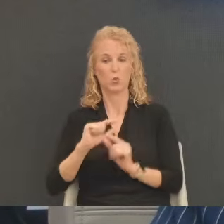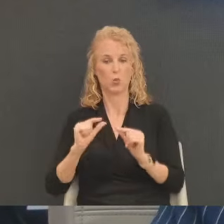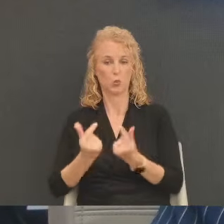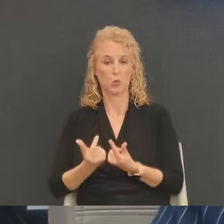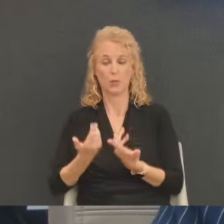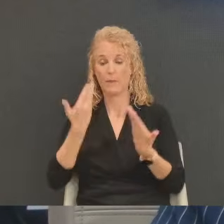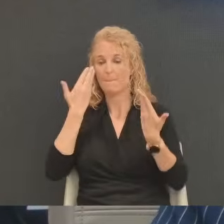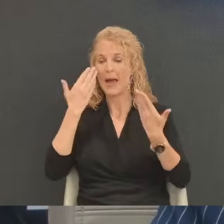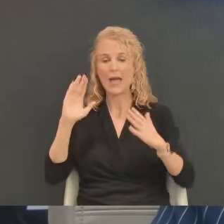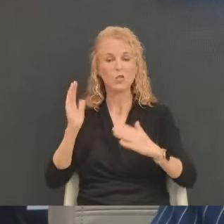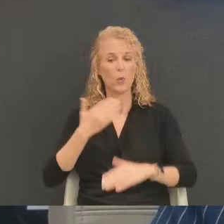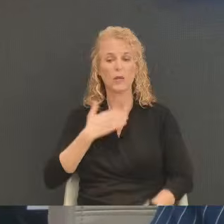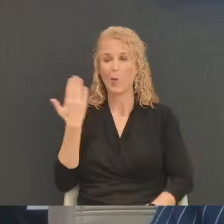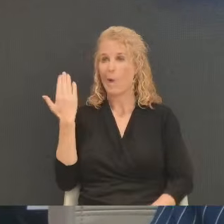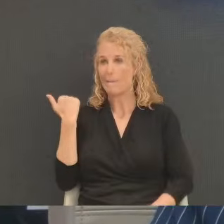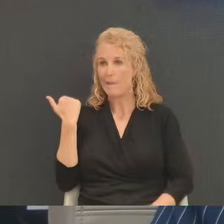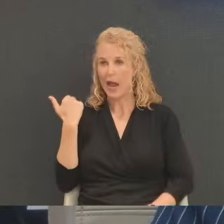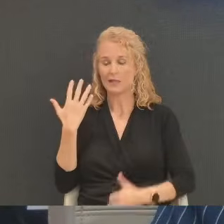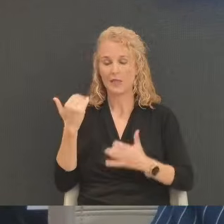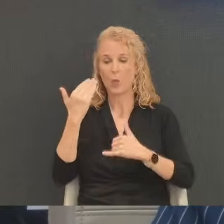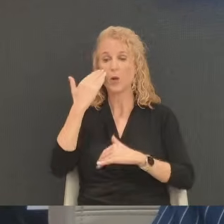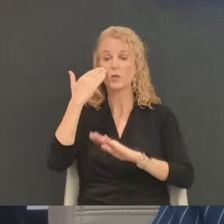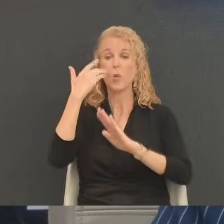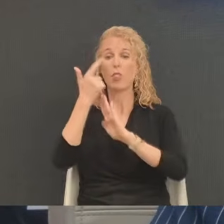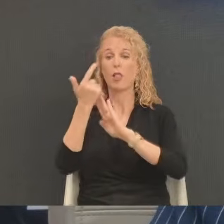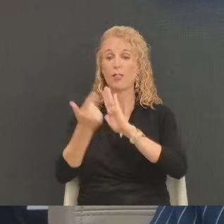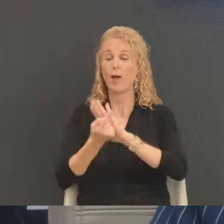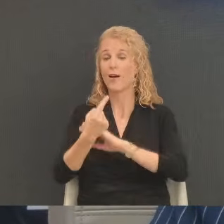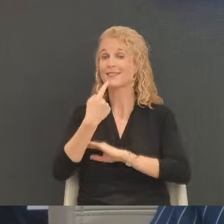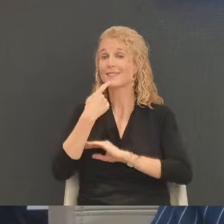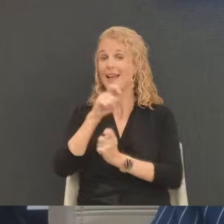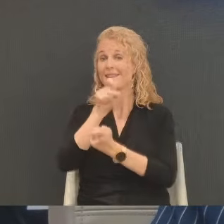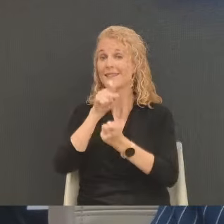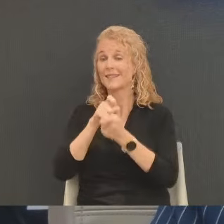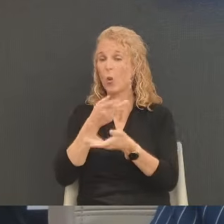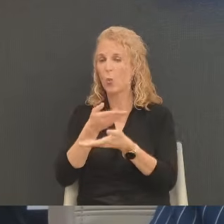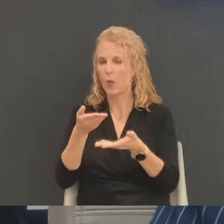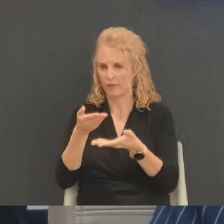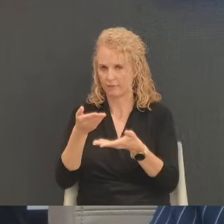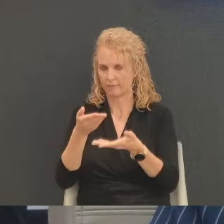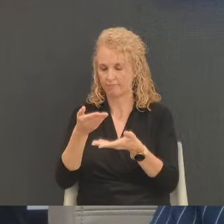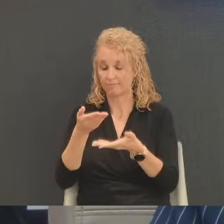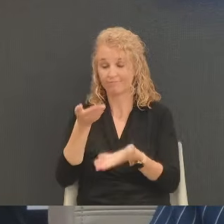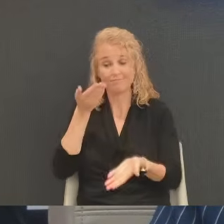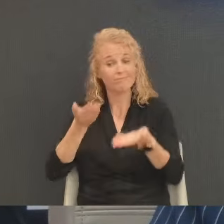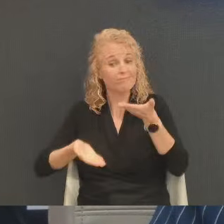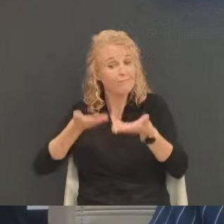been doing. I want to know legally what can be done because there may need to be a change. There